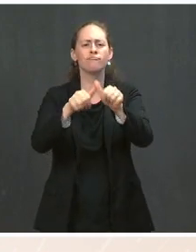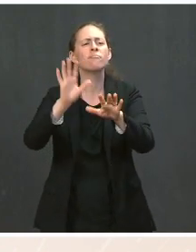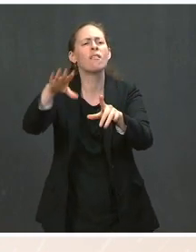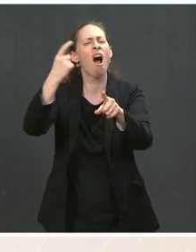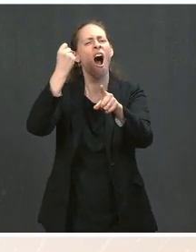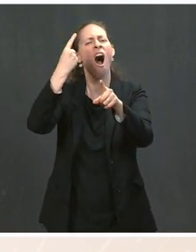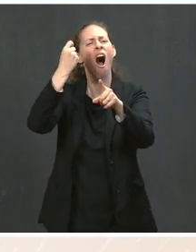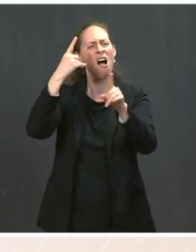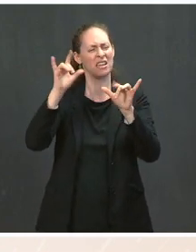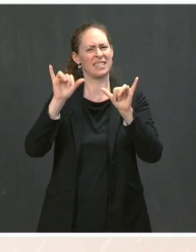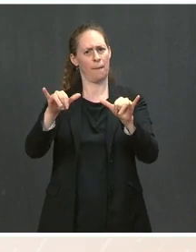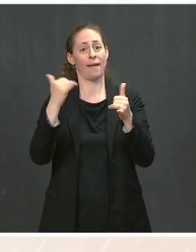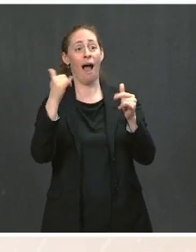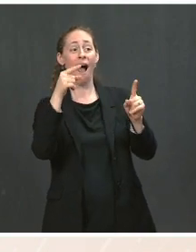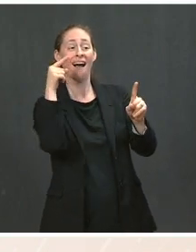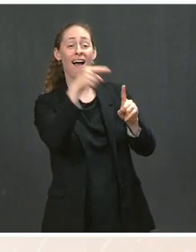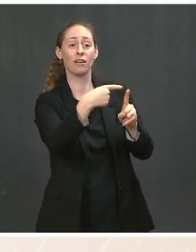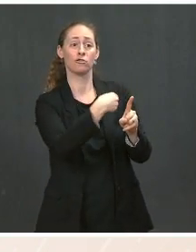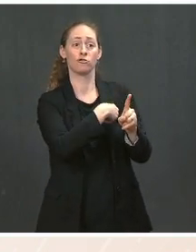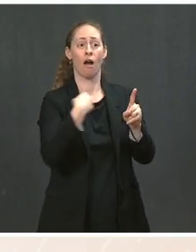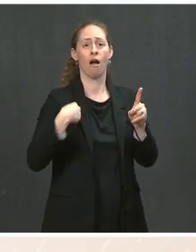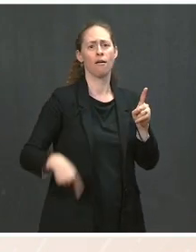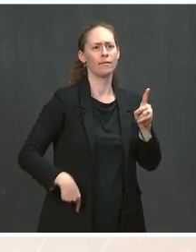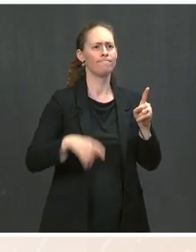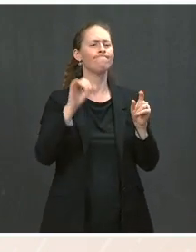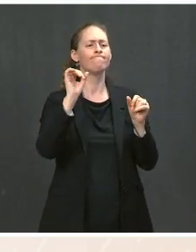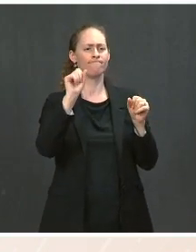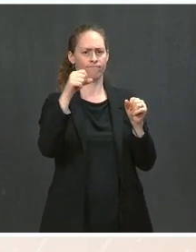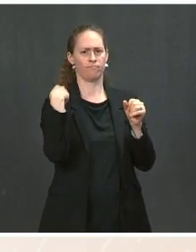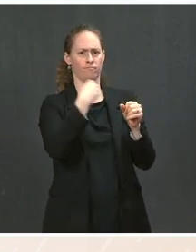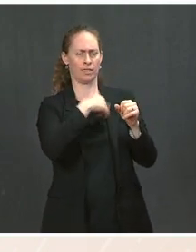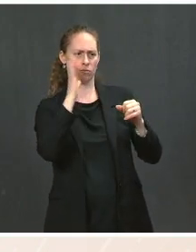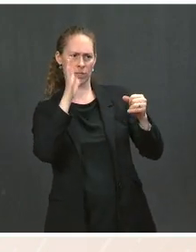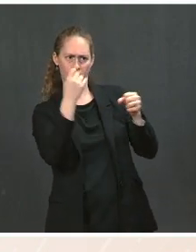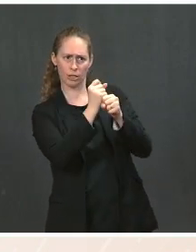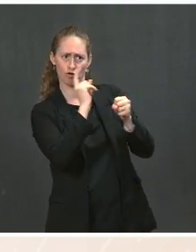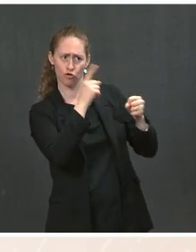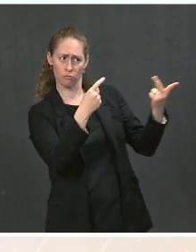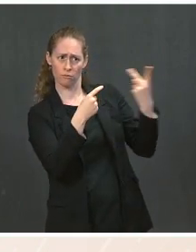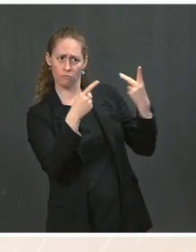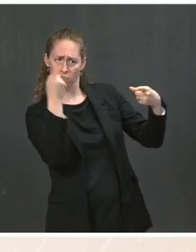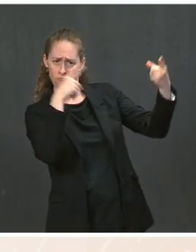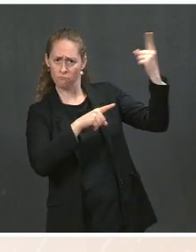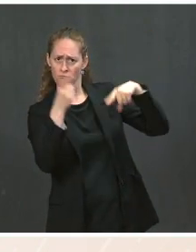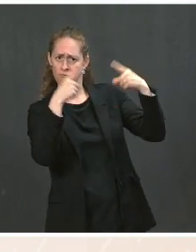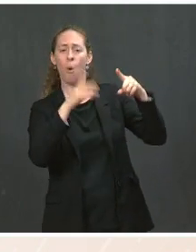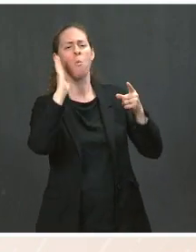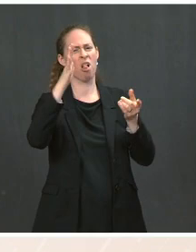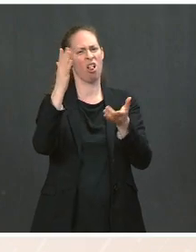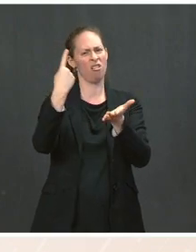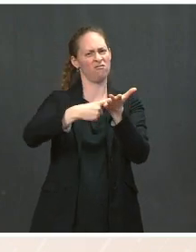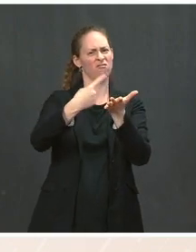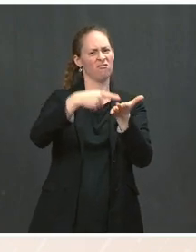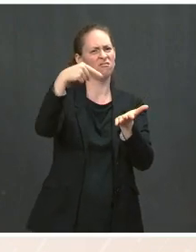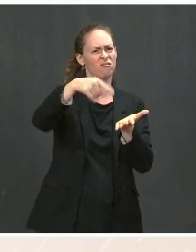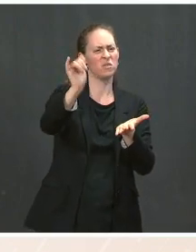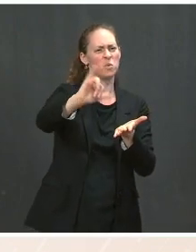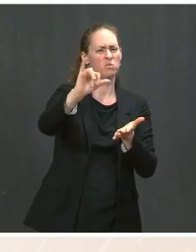and our shared coordination and cooperation on that front will be part of the discussion, as will our joint commitment